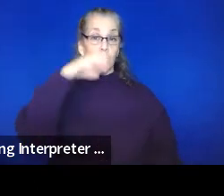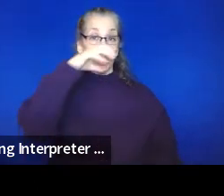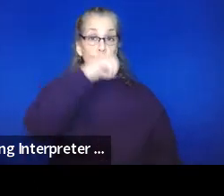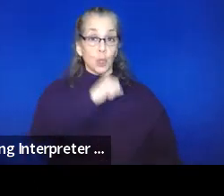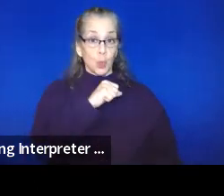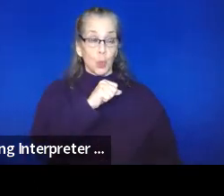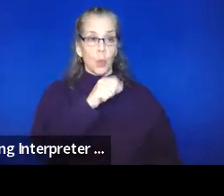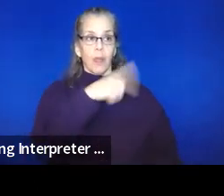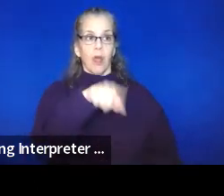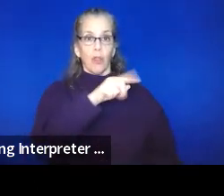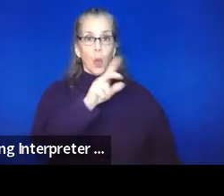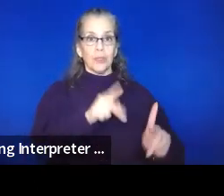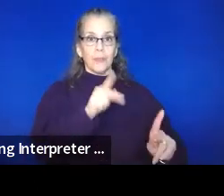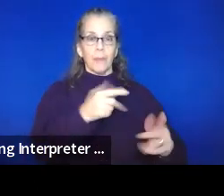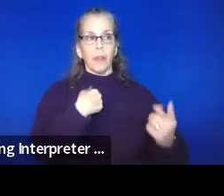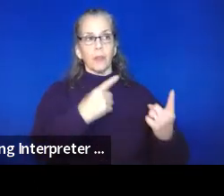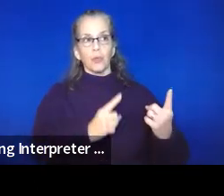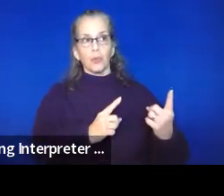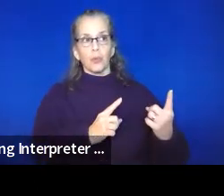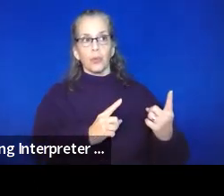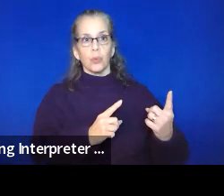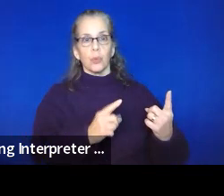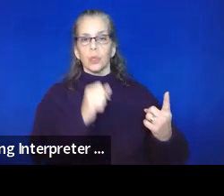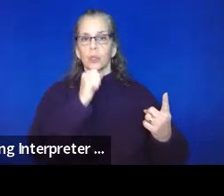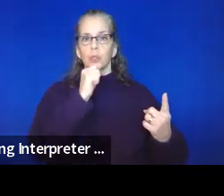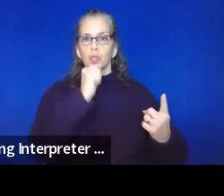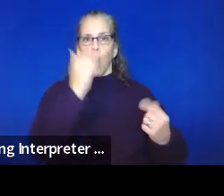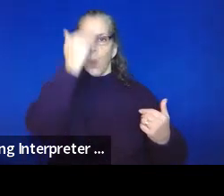and go relationships with, meaning you don't have time to get to know them. If that's the